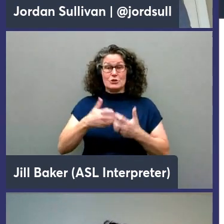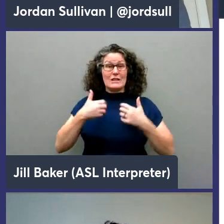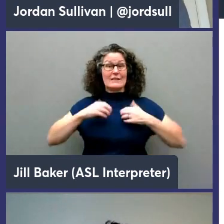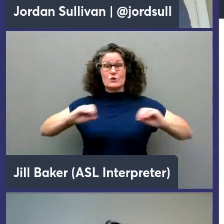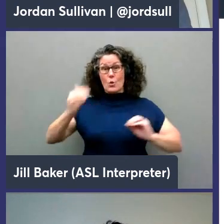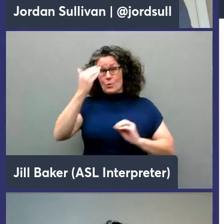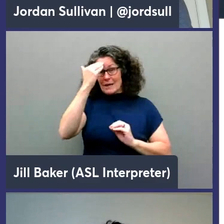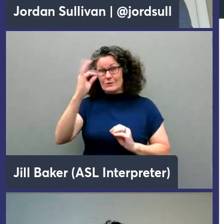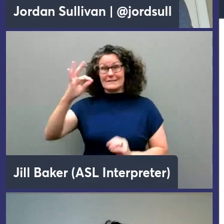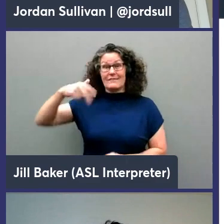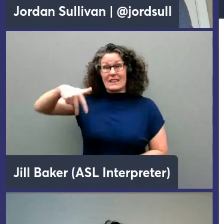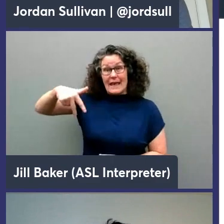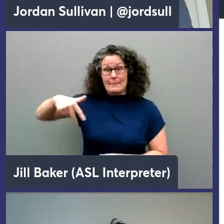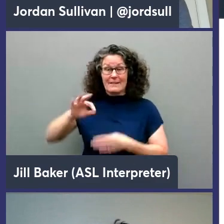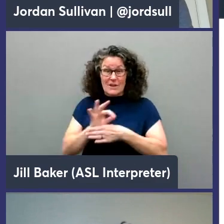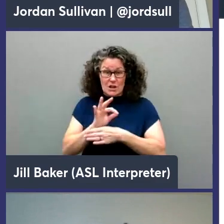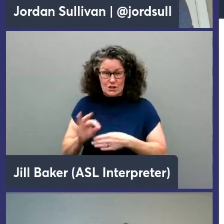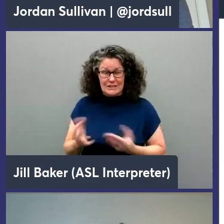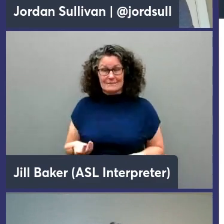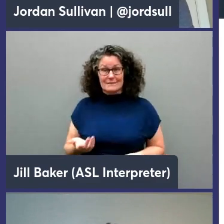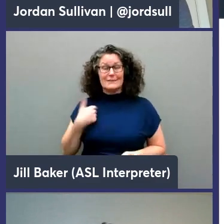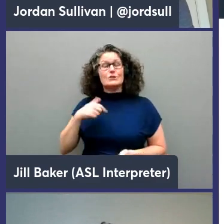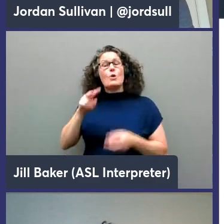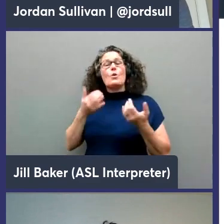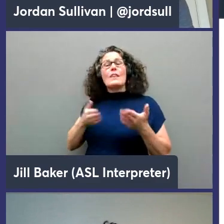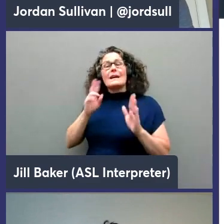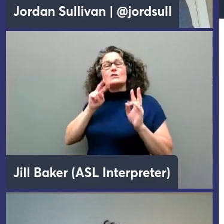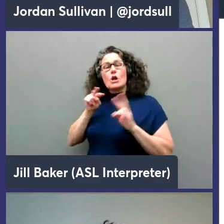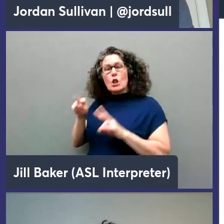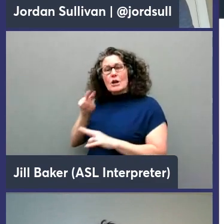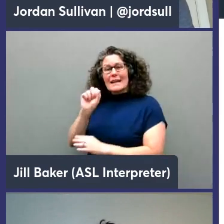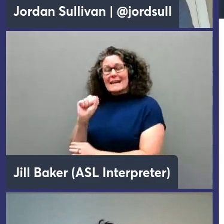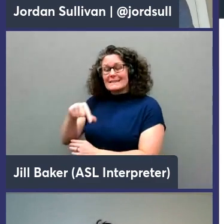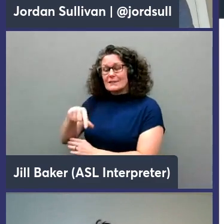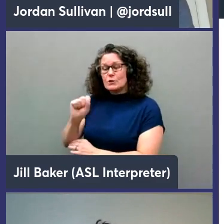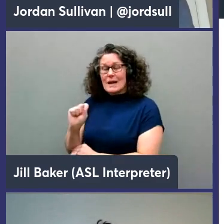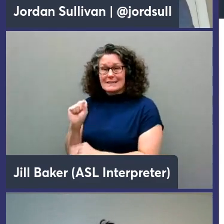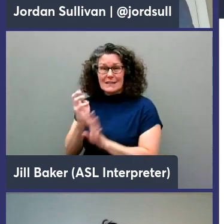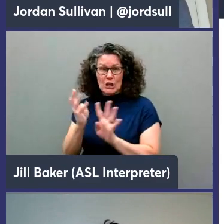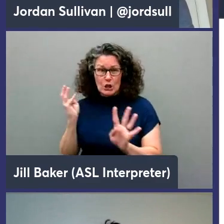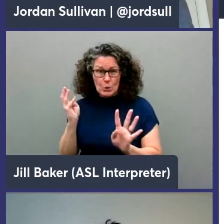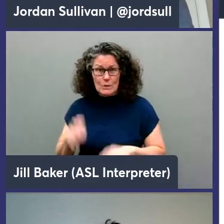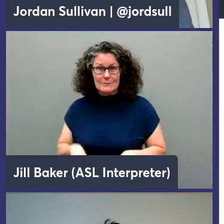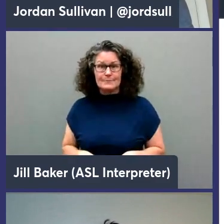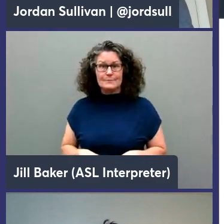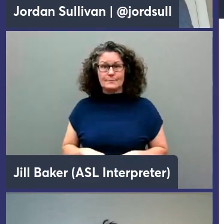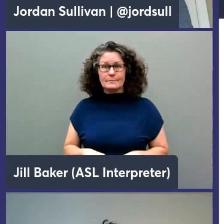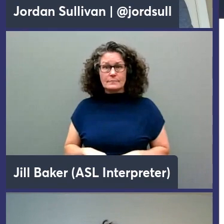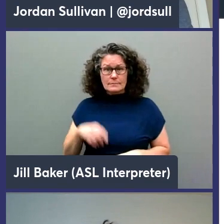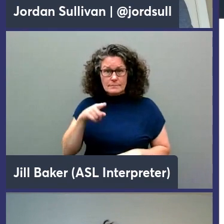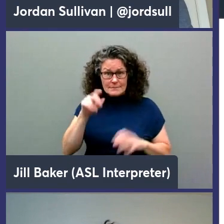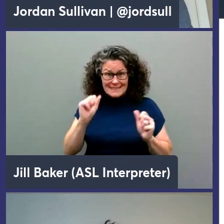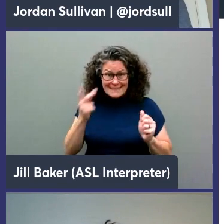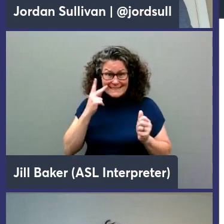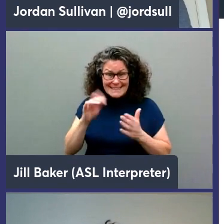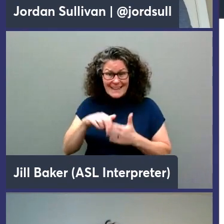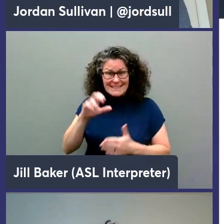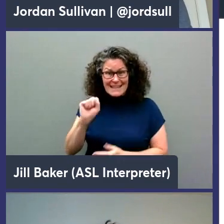So, let's go take a look at the SQS queue here. You can see this is the SQS queue.